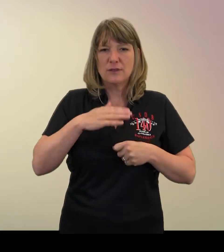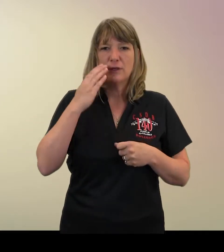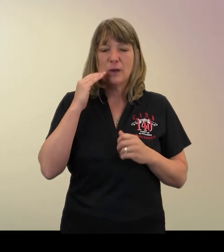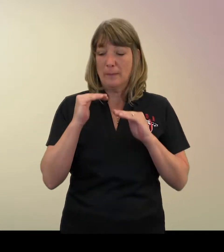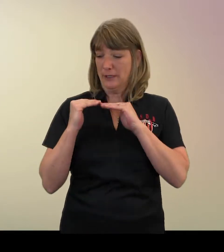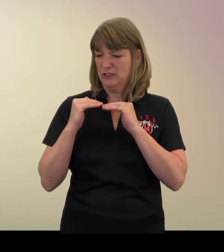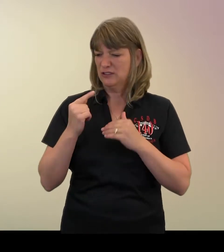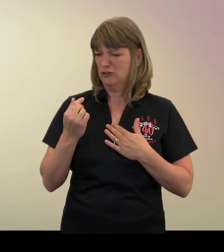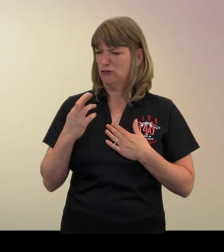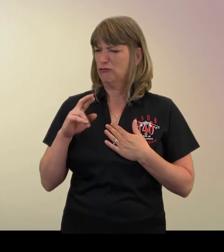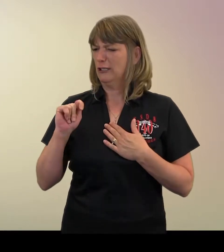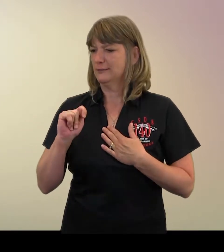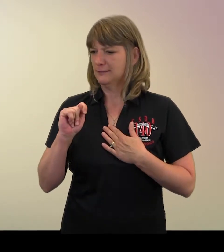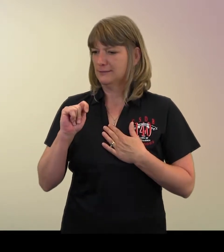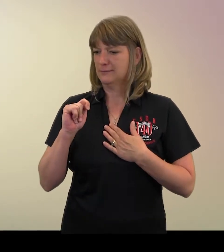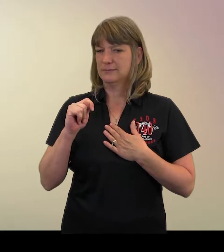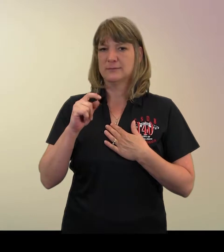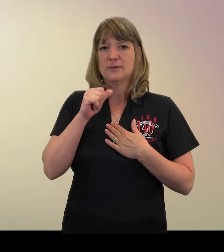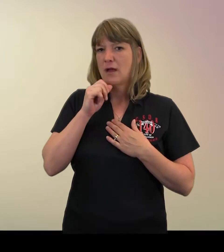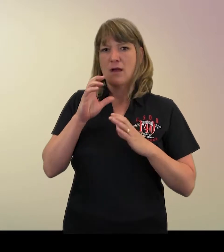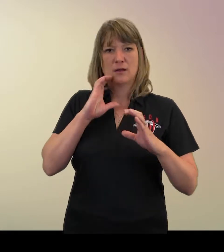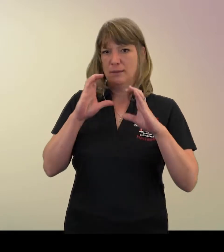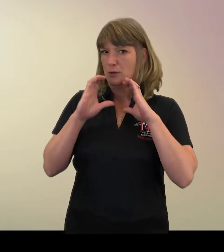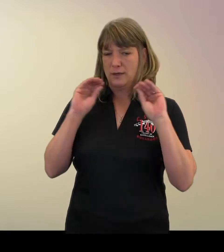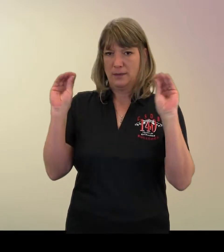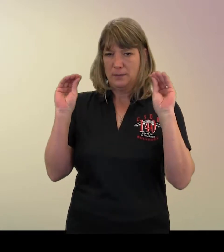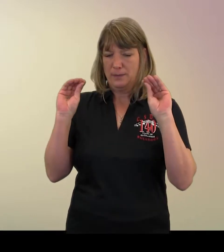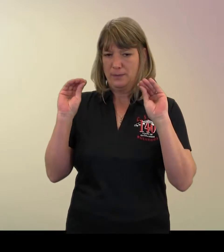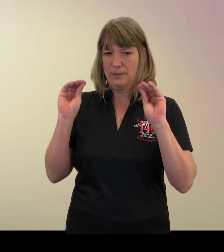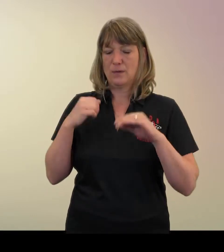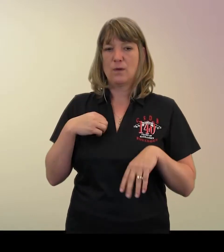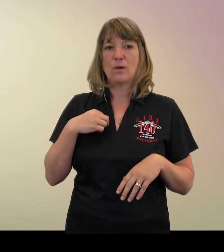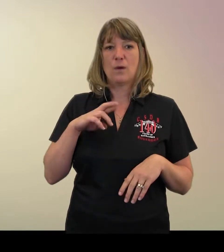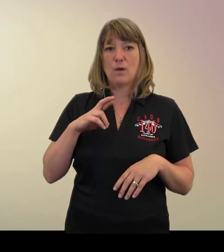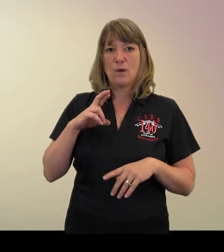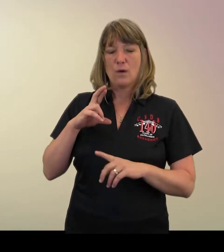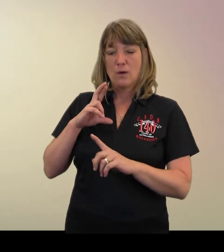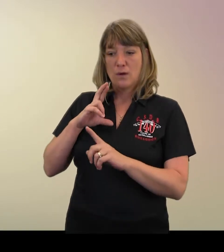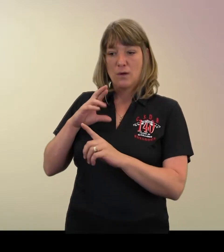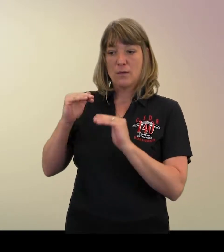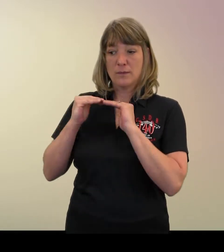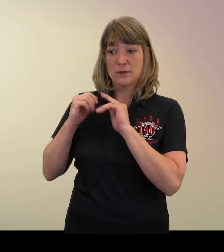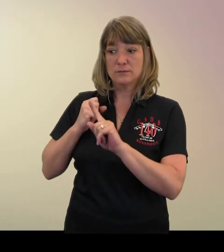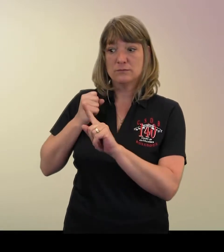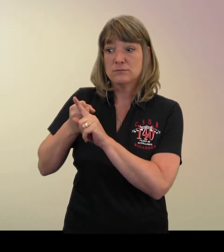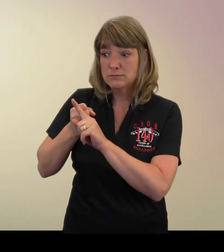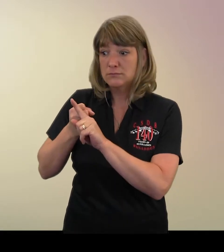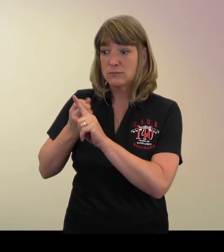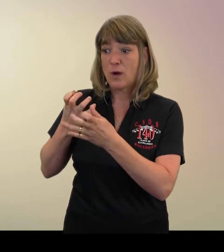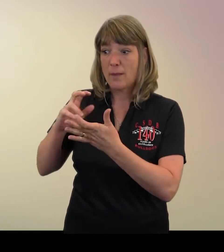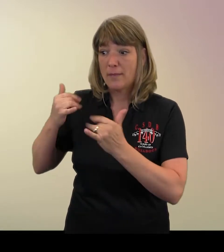Grunting at peers, rather than trying to communicate first, or hitting with peers to try to initiate play,